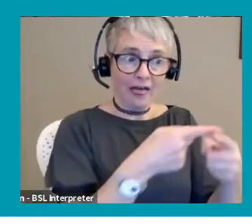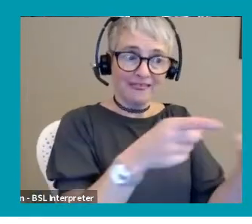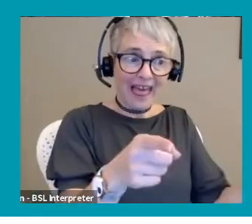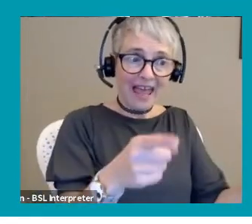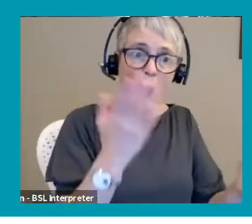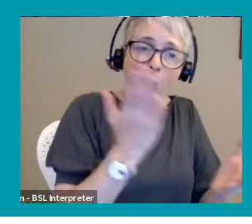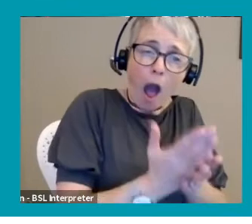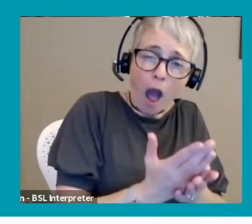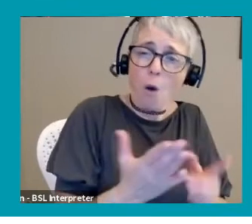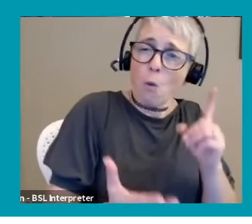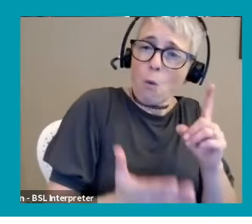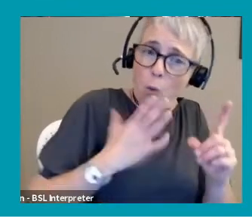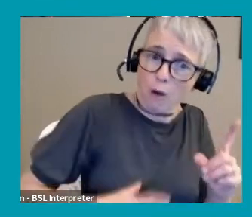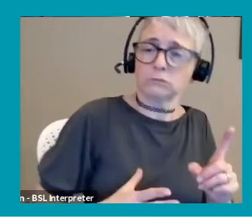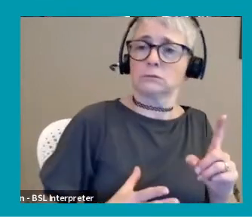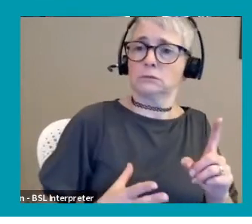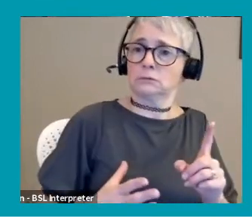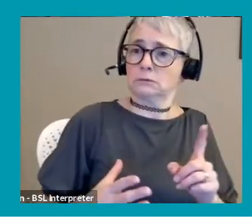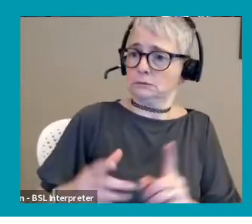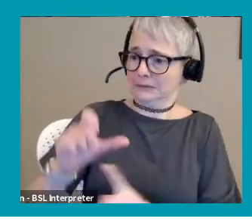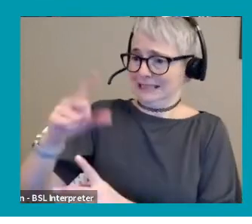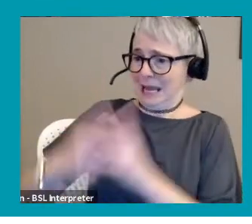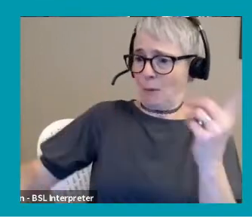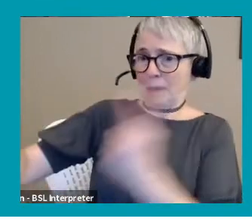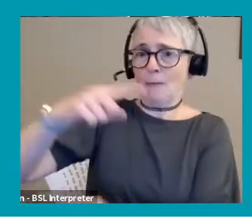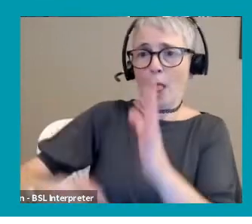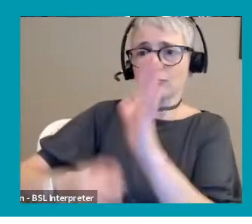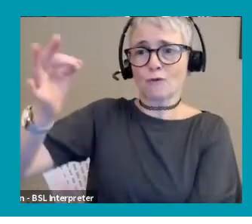Are they a social interest company? What sort of work is it that they are involved in?